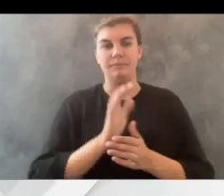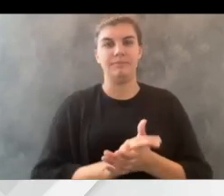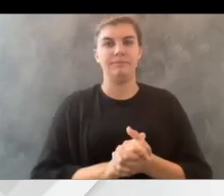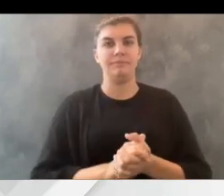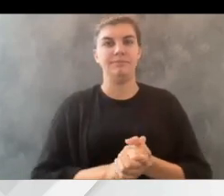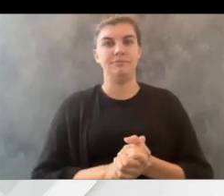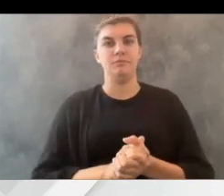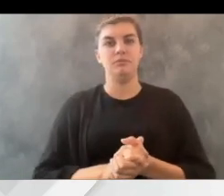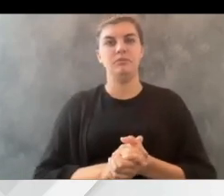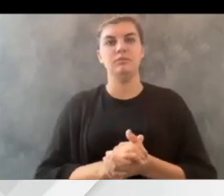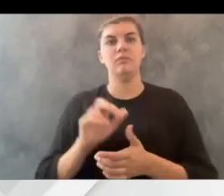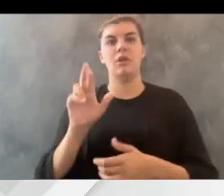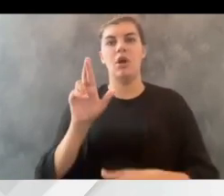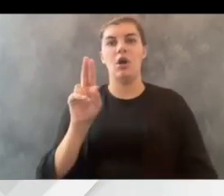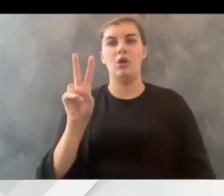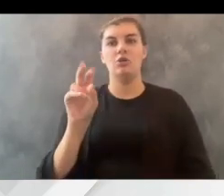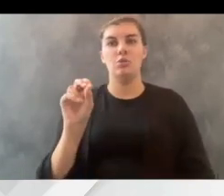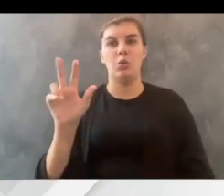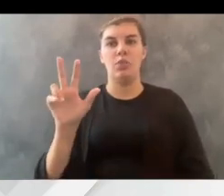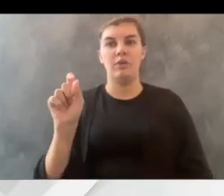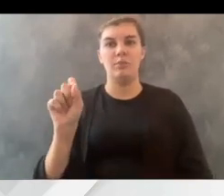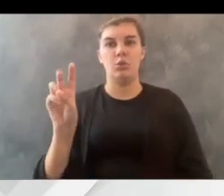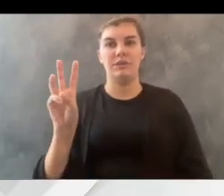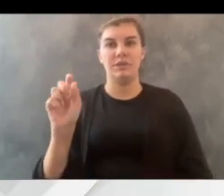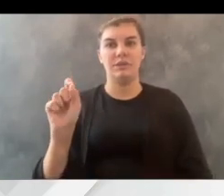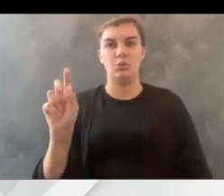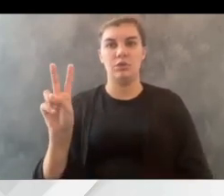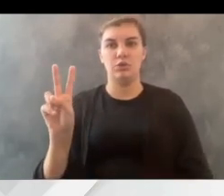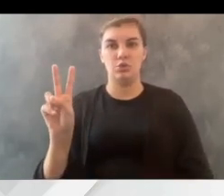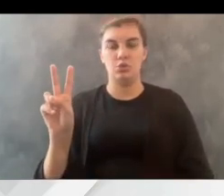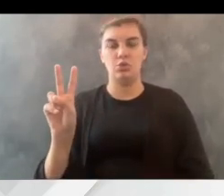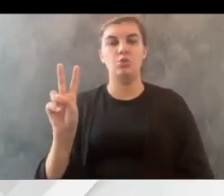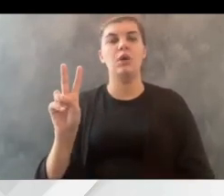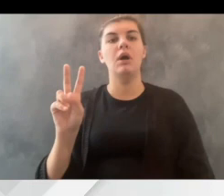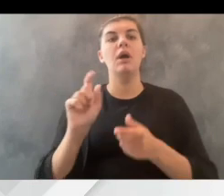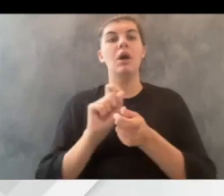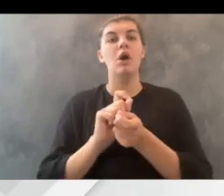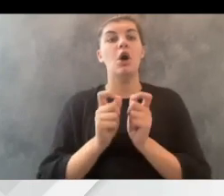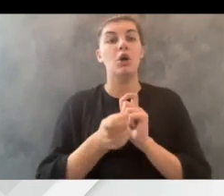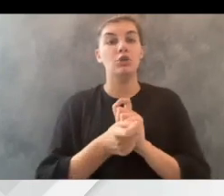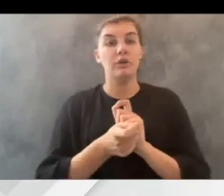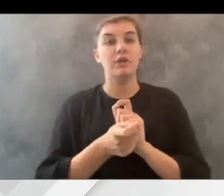R203.6.2 is alterations to crosswalks.